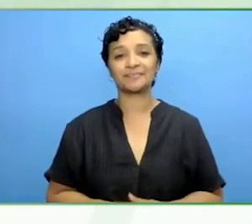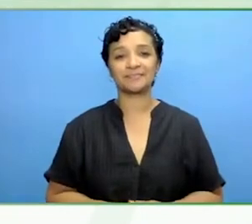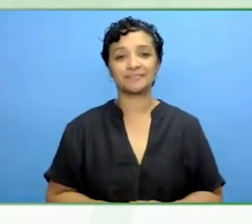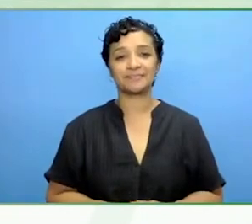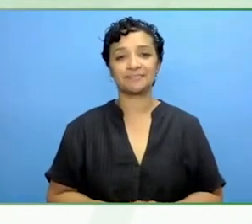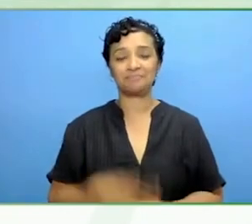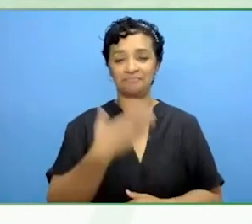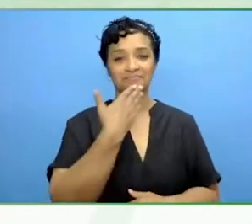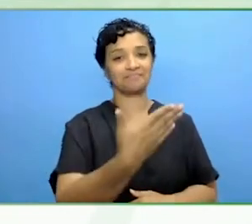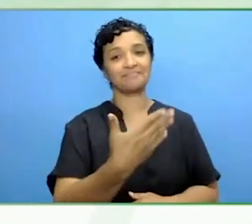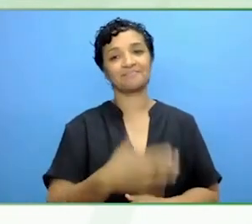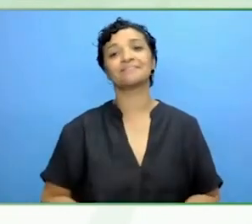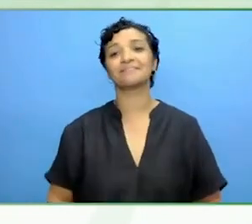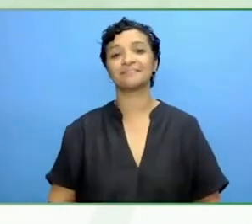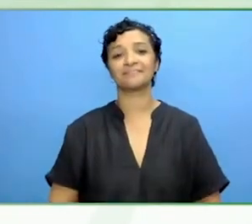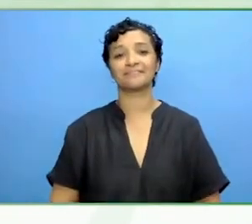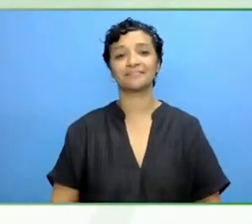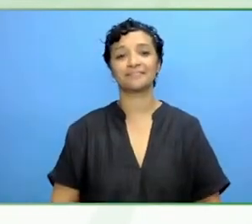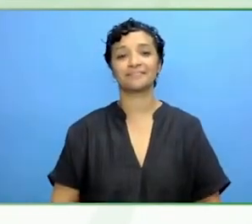Thank you.